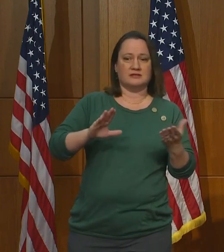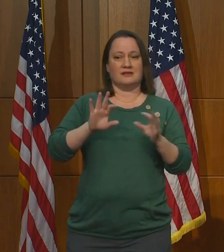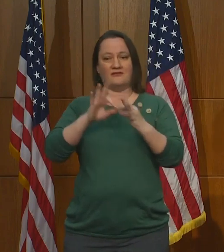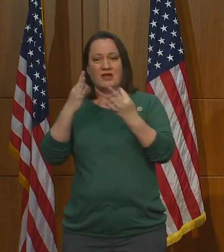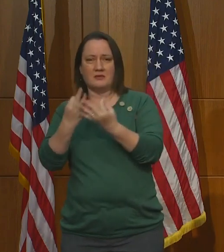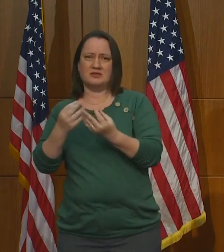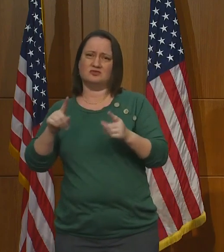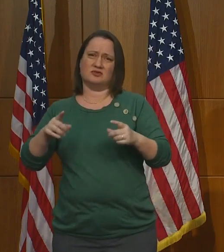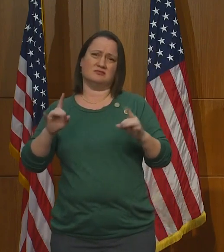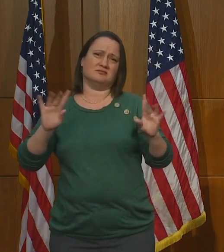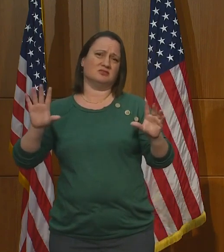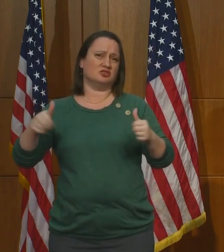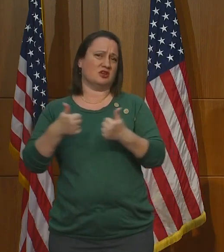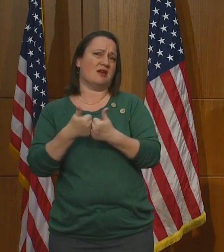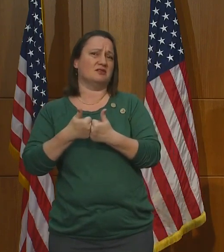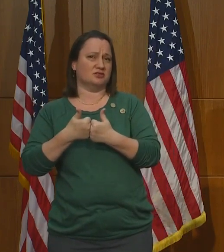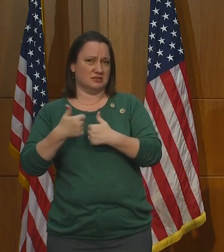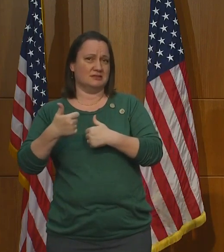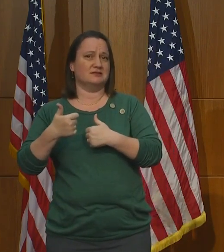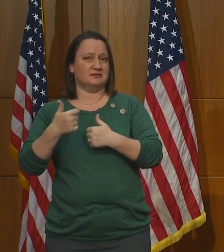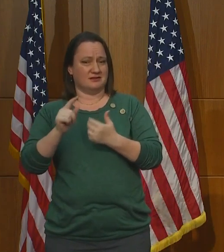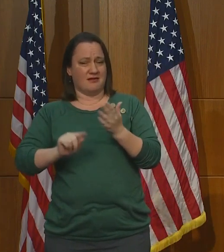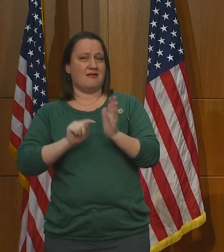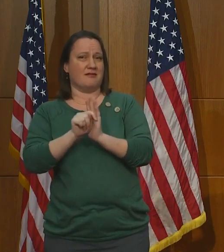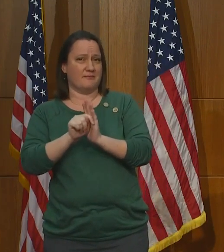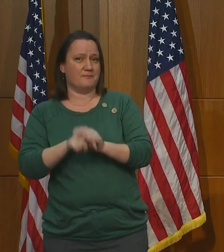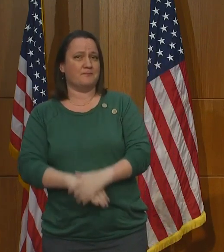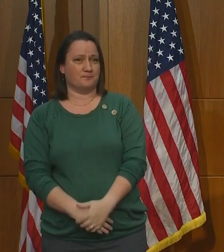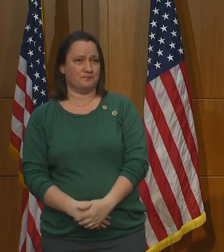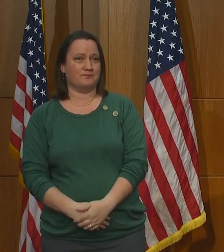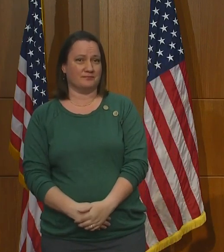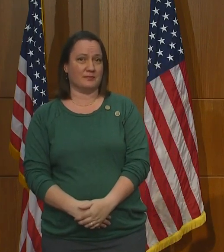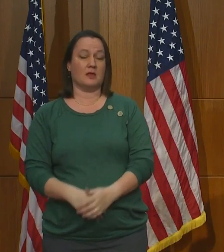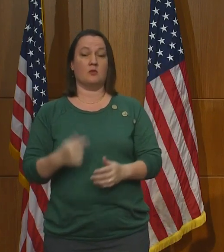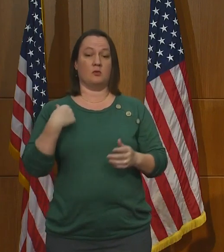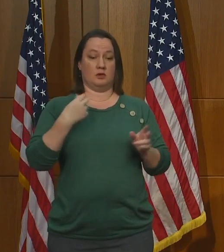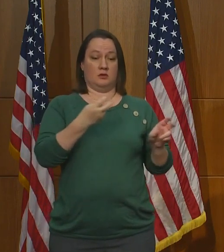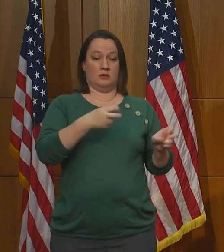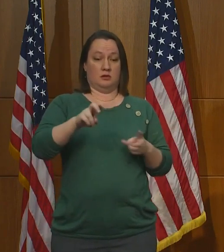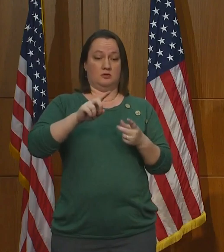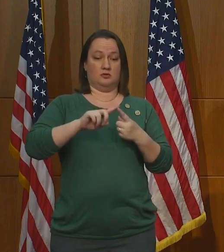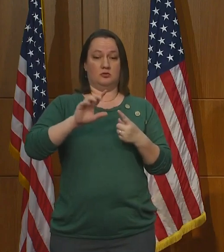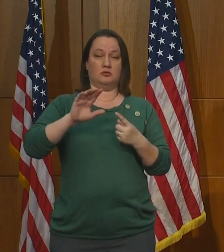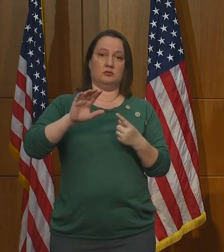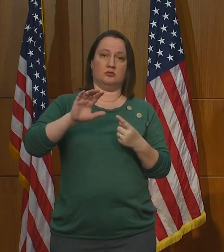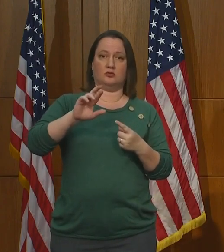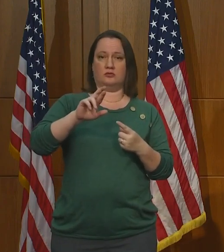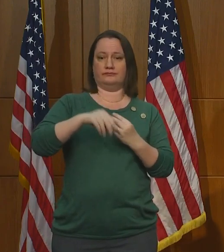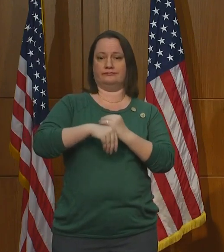IMMENSELY CHALLENGING TIME. WHEN WE MOVED ALL OF OUR